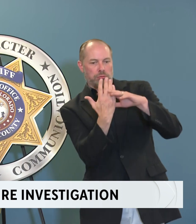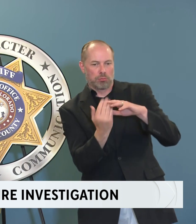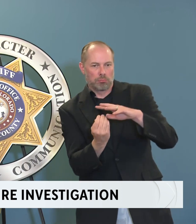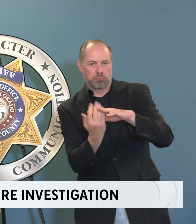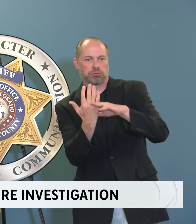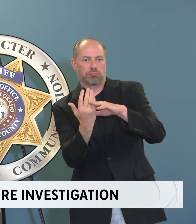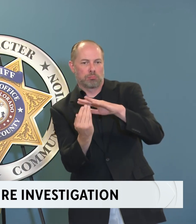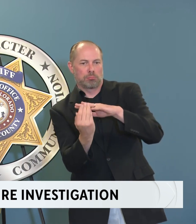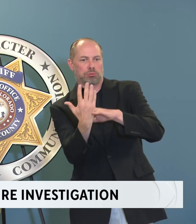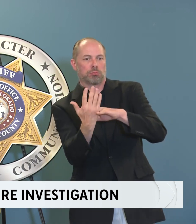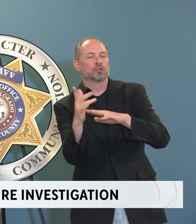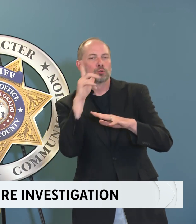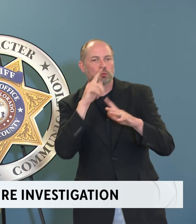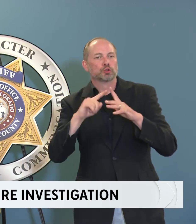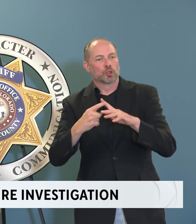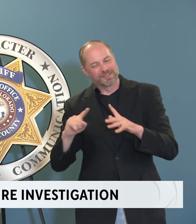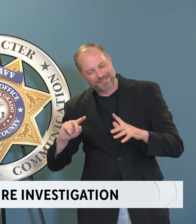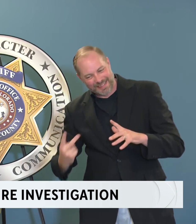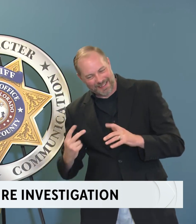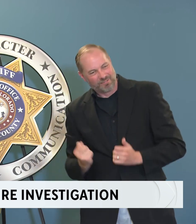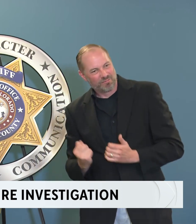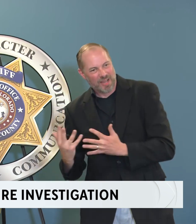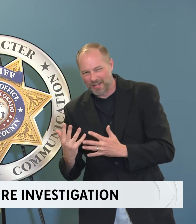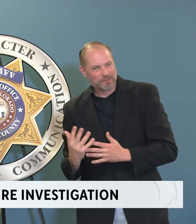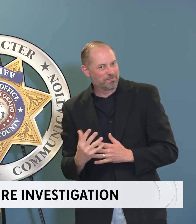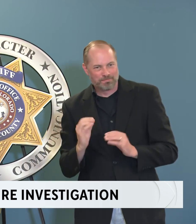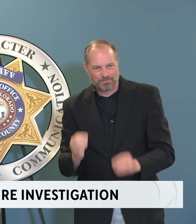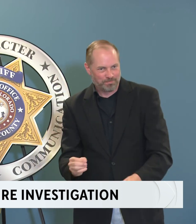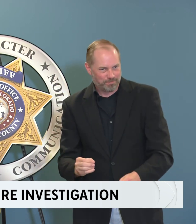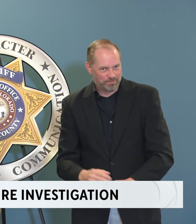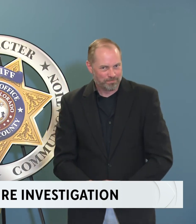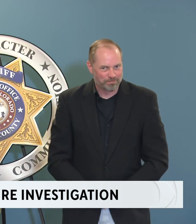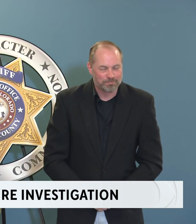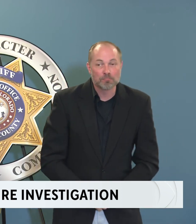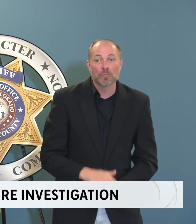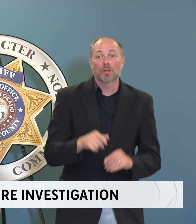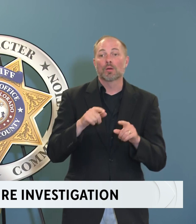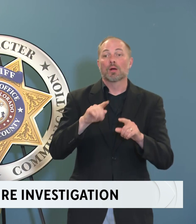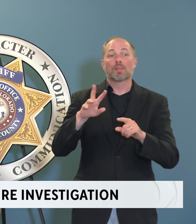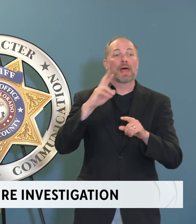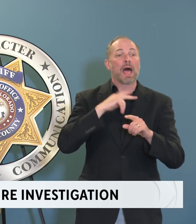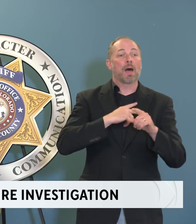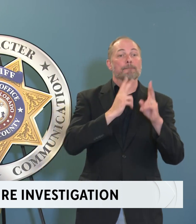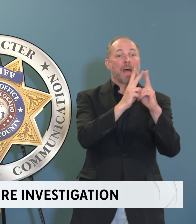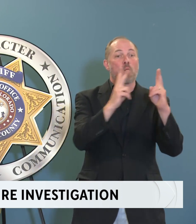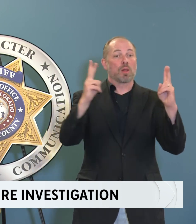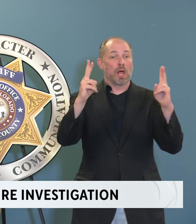EVIDENCE OF ELEVATED UNDERGROUND FIRE ACT TO BE THAT COULD HAVE PRODUCED SURFACE